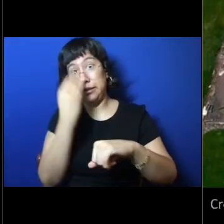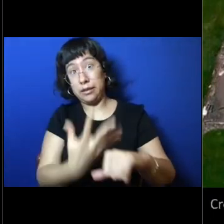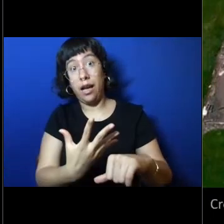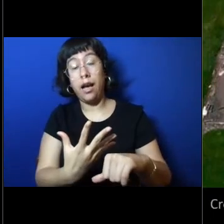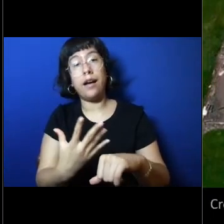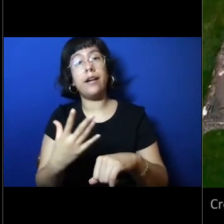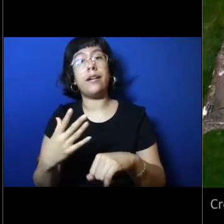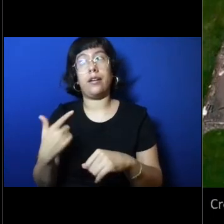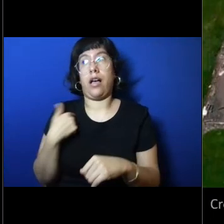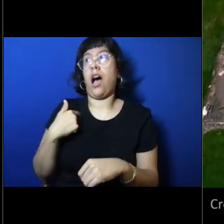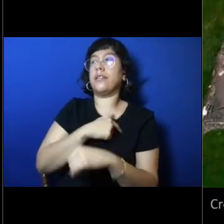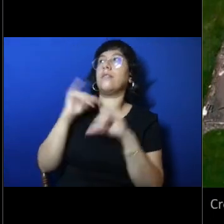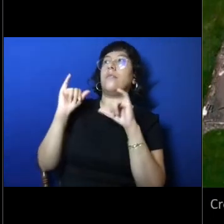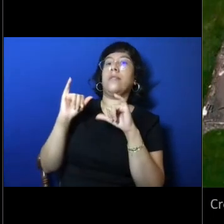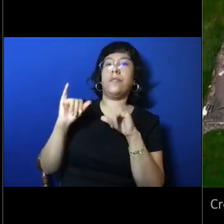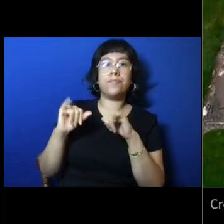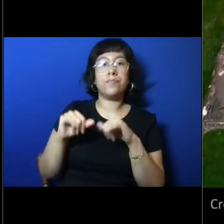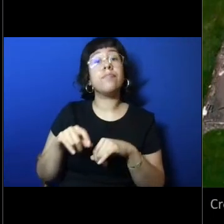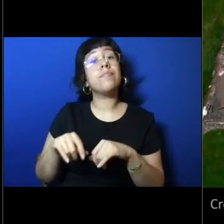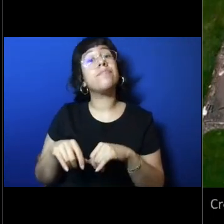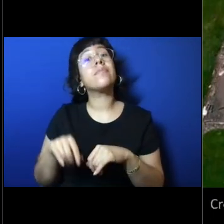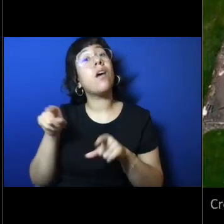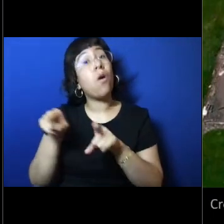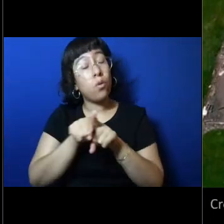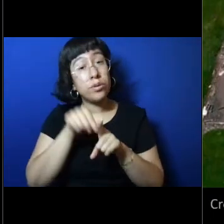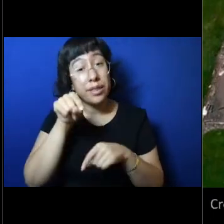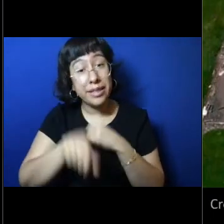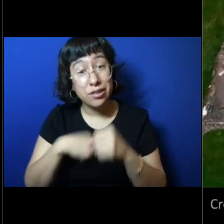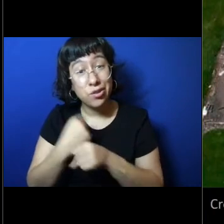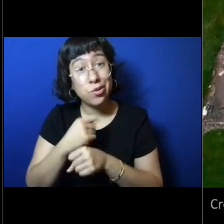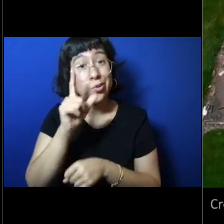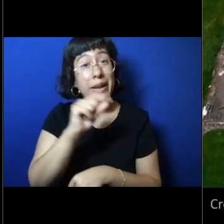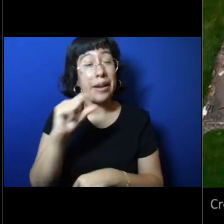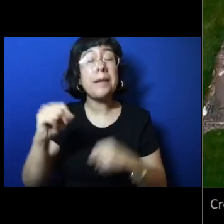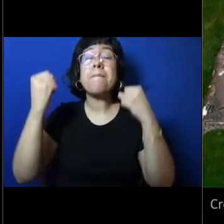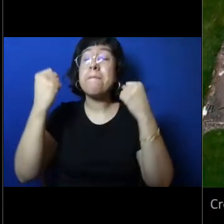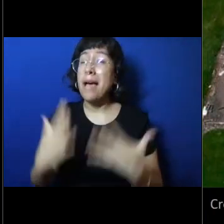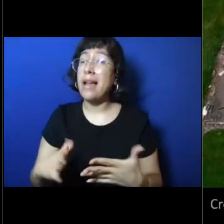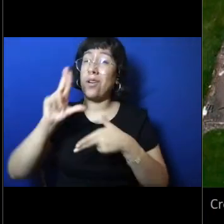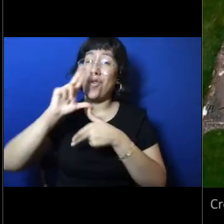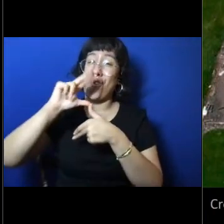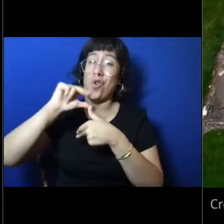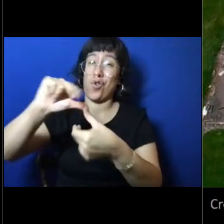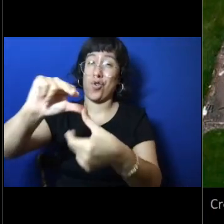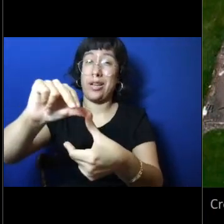is this was a tremendous year for hurricanes in the United States, on the east coast of the United States specifically.